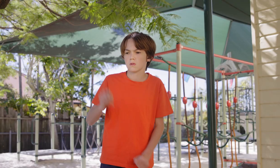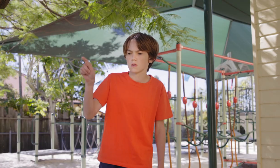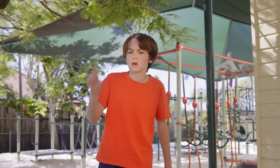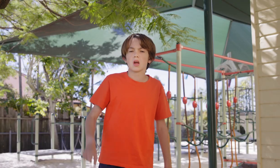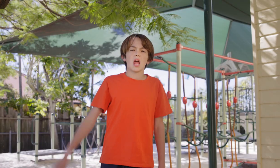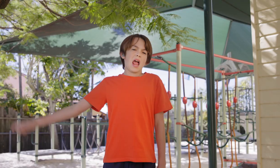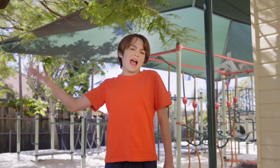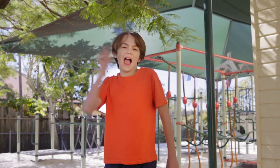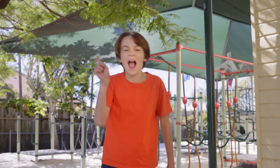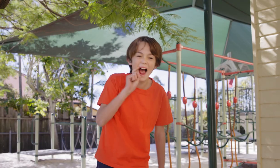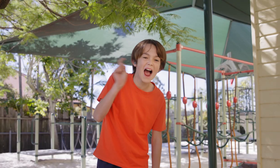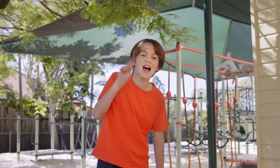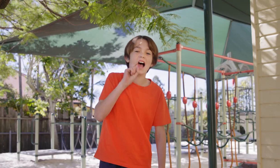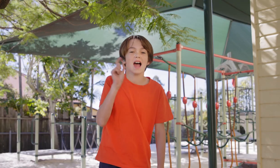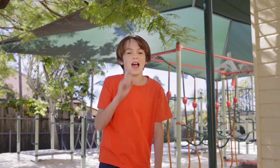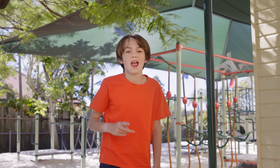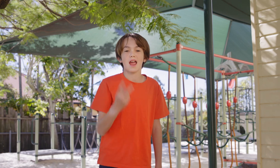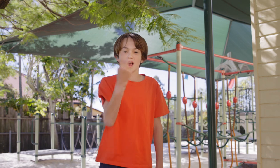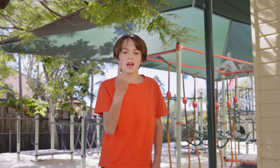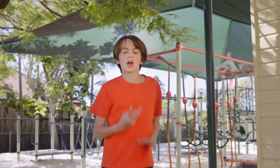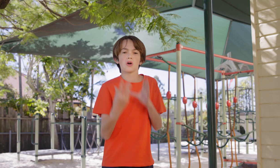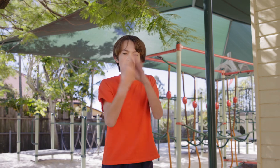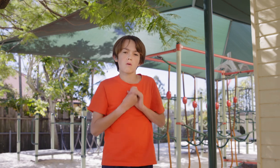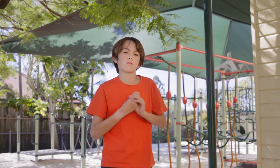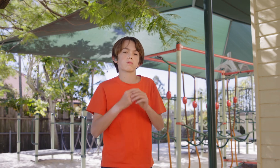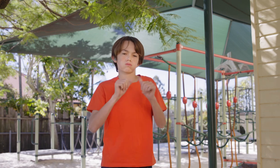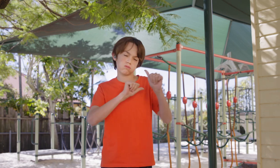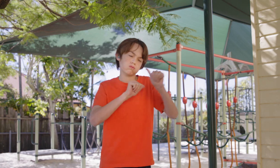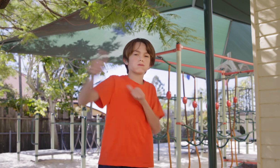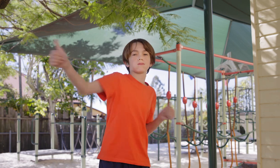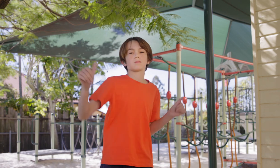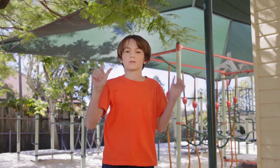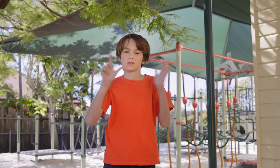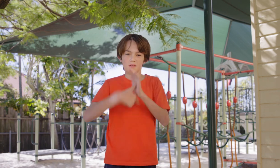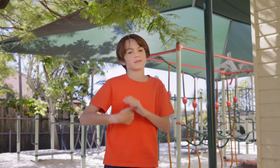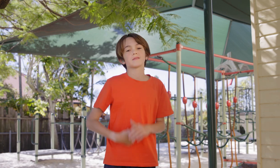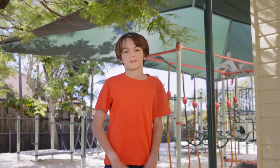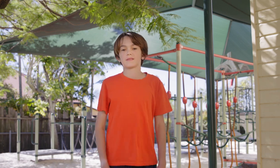My friends are fun. They come with me and we have a good time.